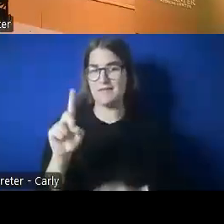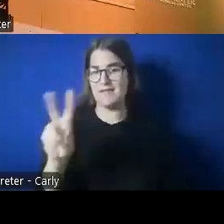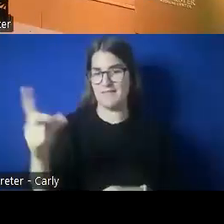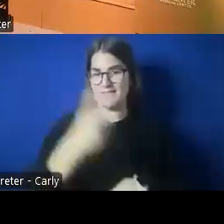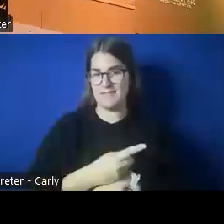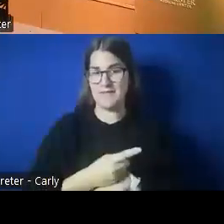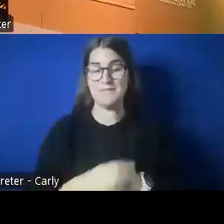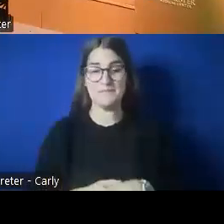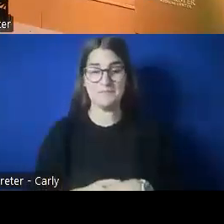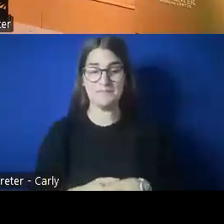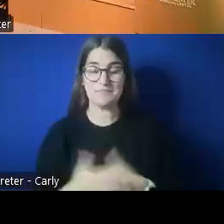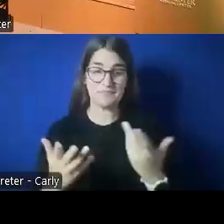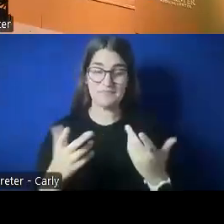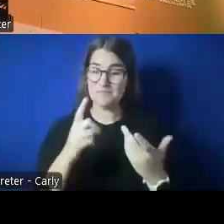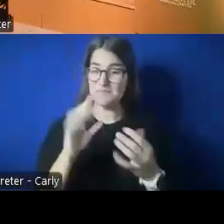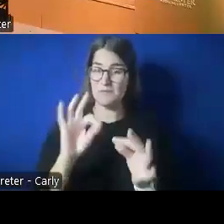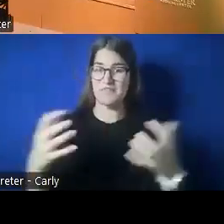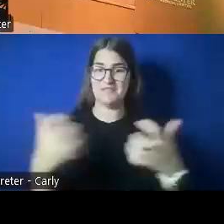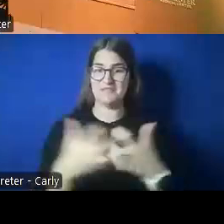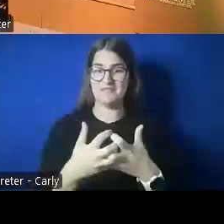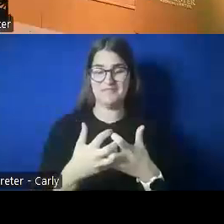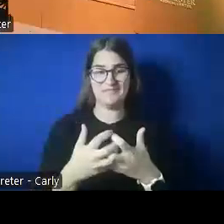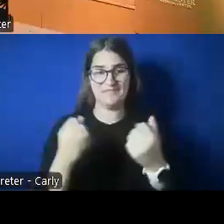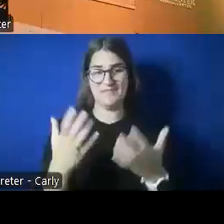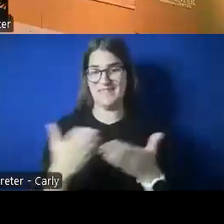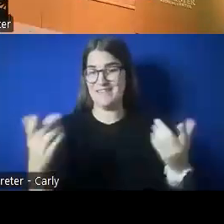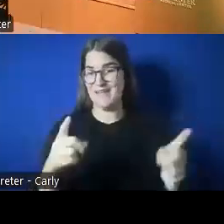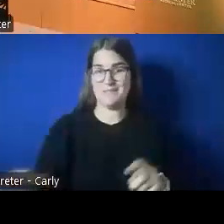that we are doing this talk on the same day there are a lot of things going on Nationwide in order